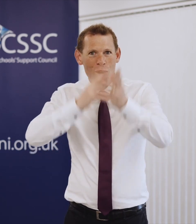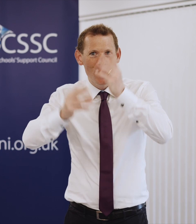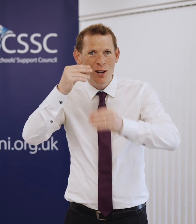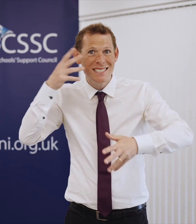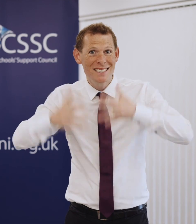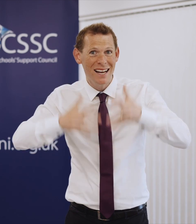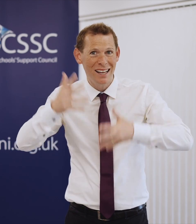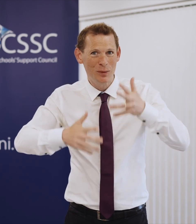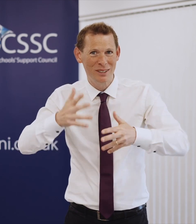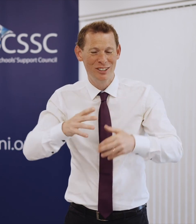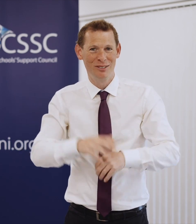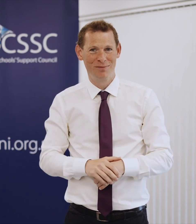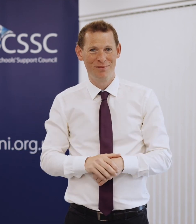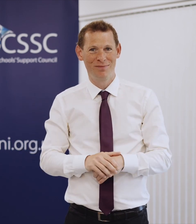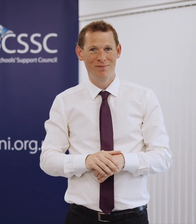Hope everyone's enjoying learning sign language.